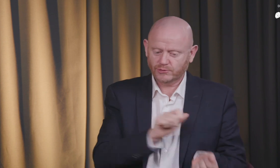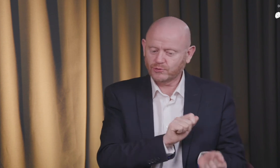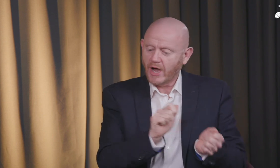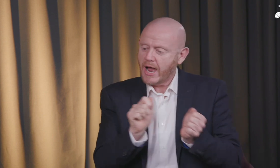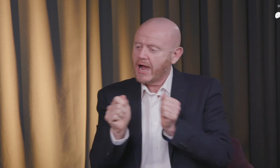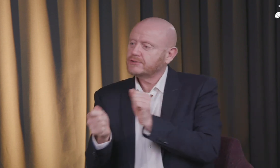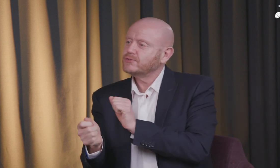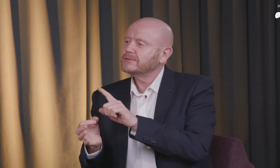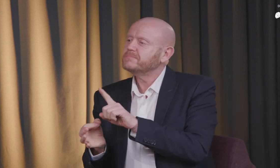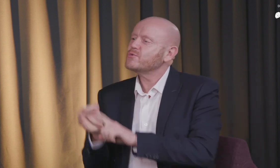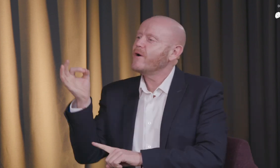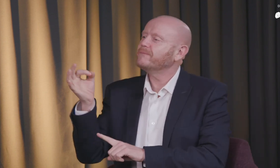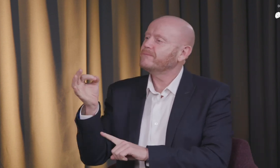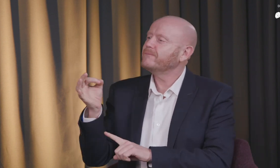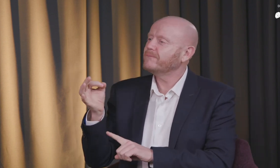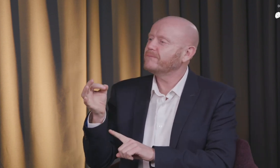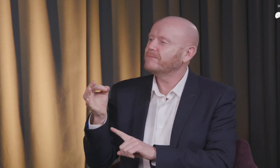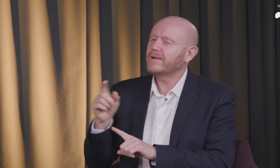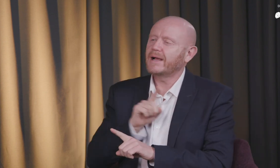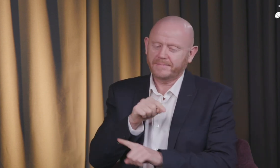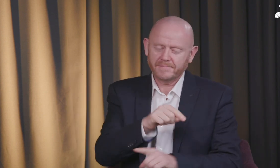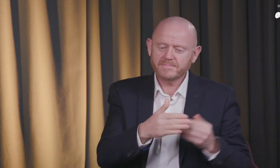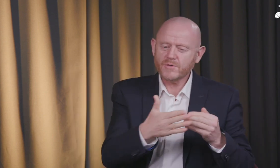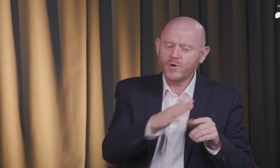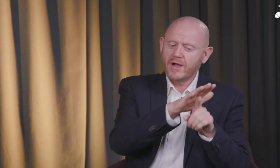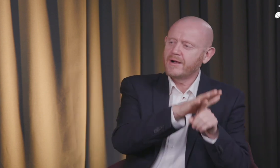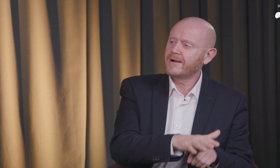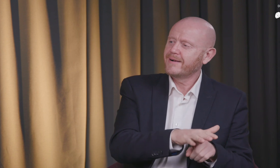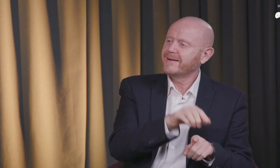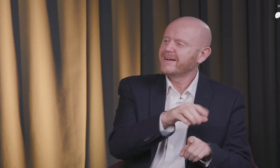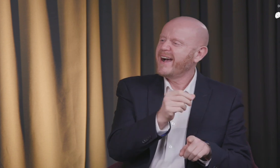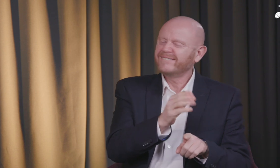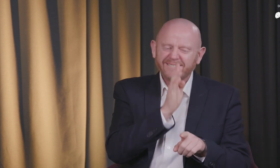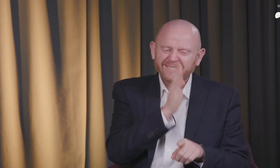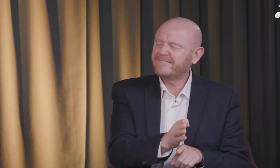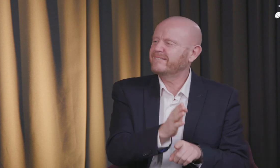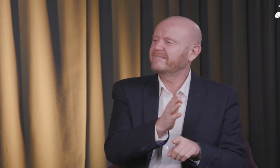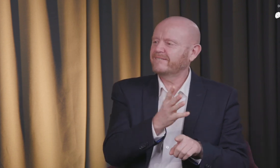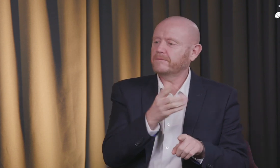especially to see the changes and improvements. I’d say my performances in 2006 were quite discriminatory, and much more blunt.